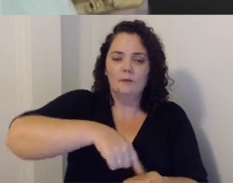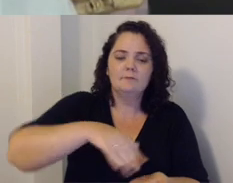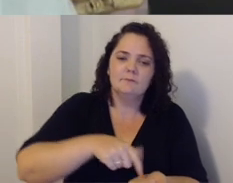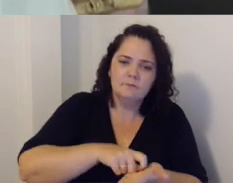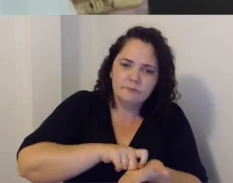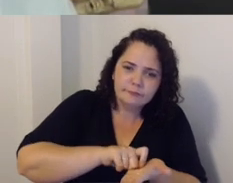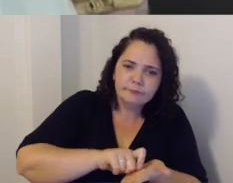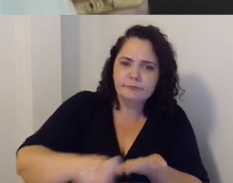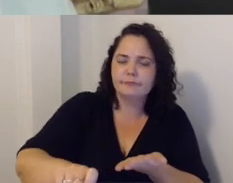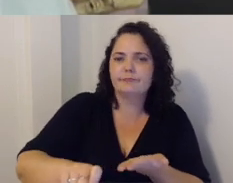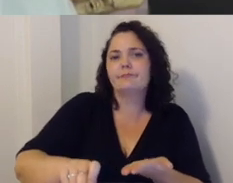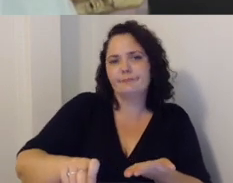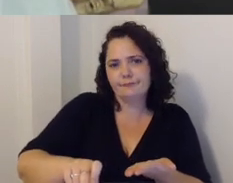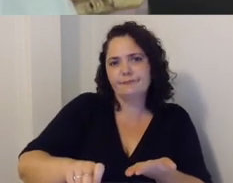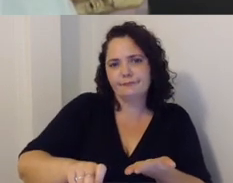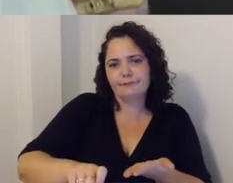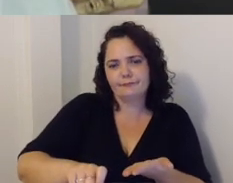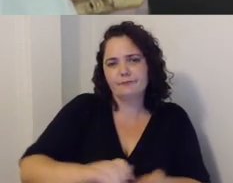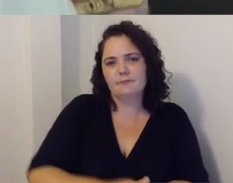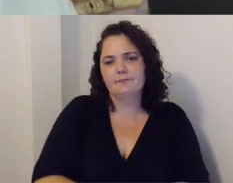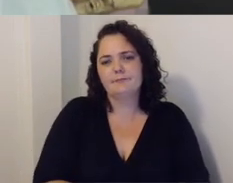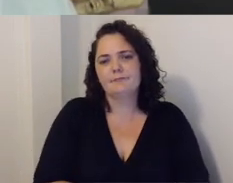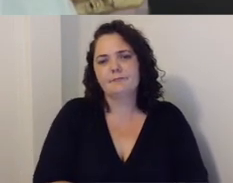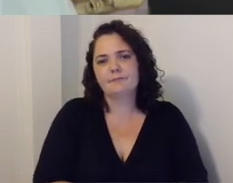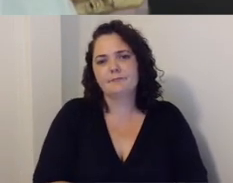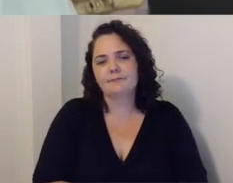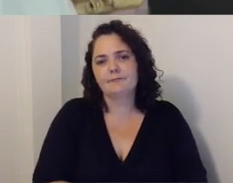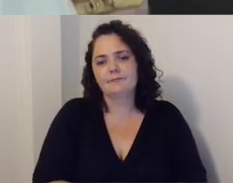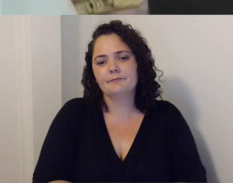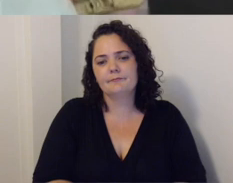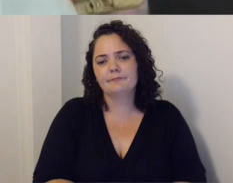just drawing lines through your dry ground and that's actually something we're going